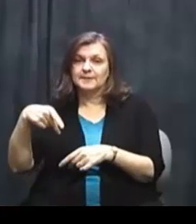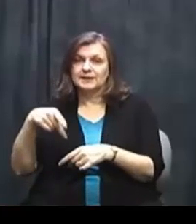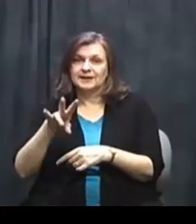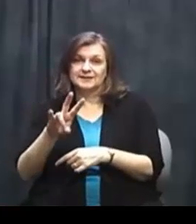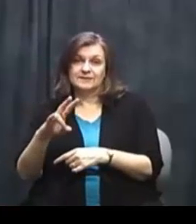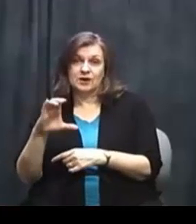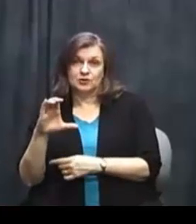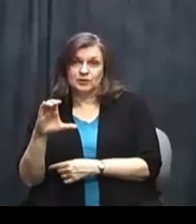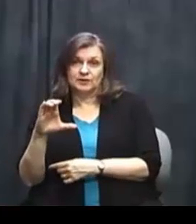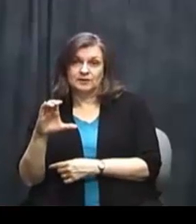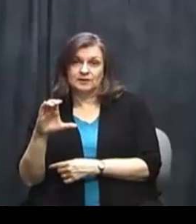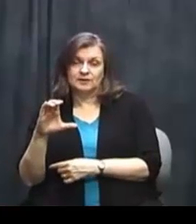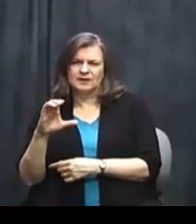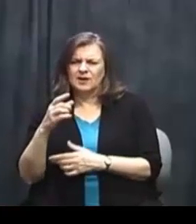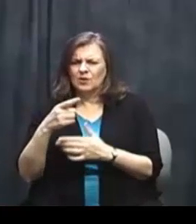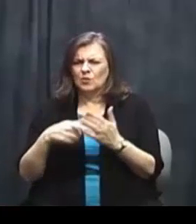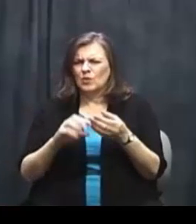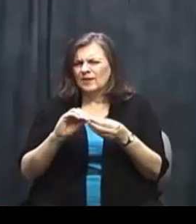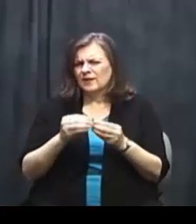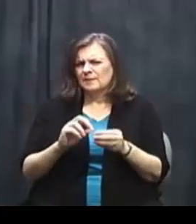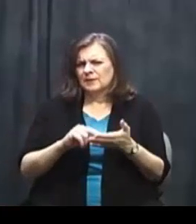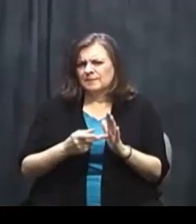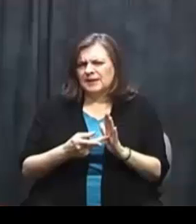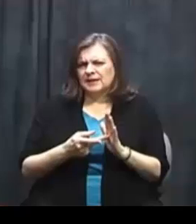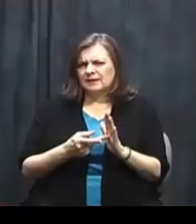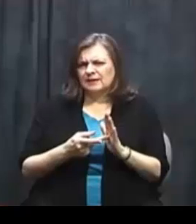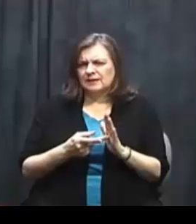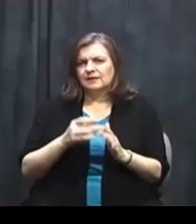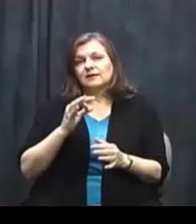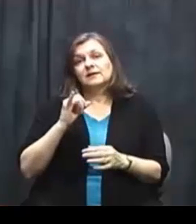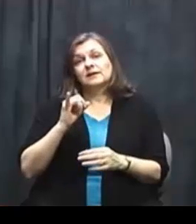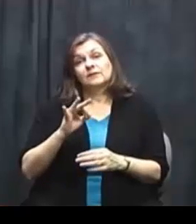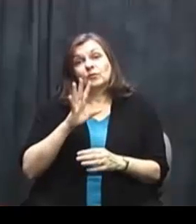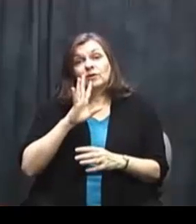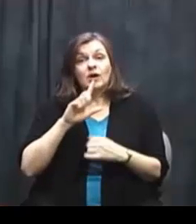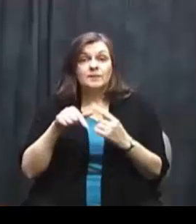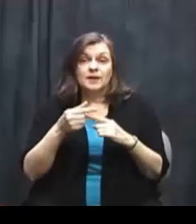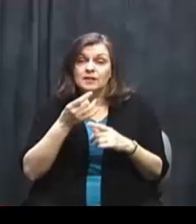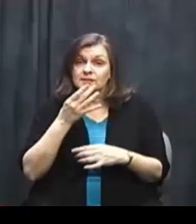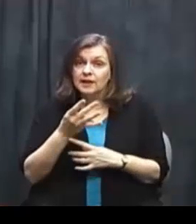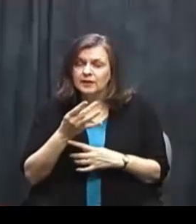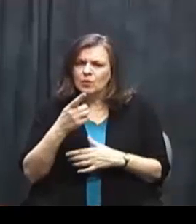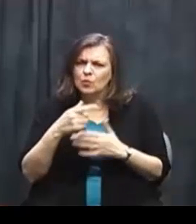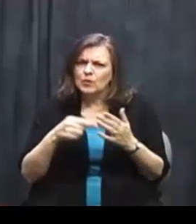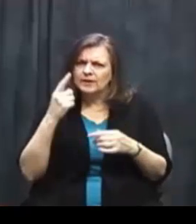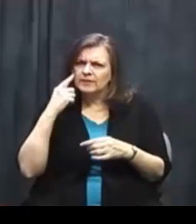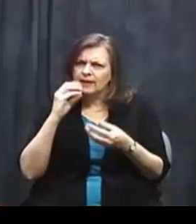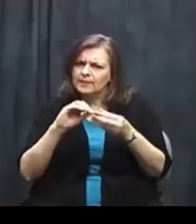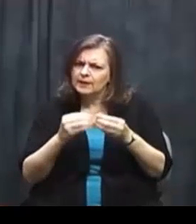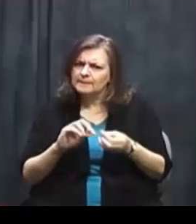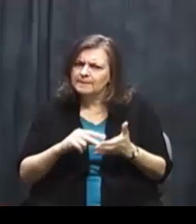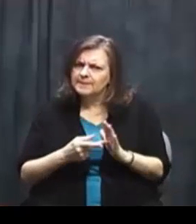what do these numbers mean if we're talking about light what do you think they mean??